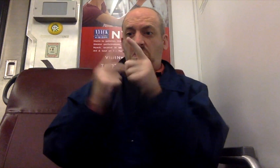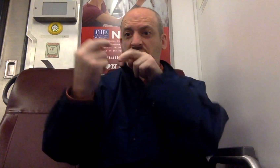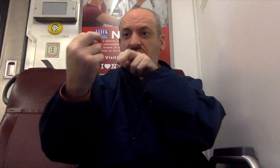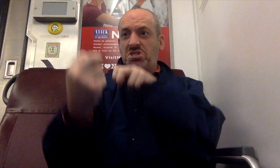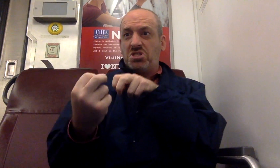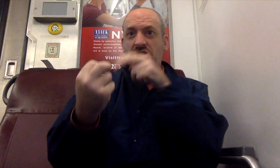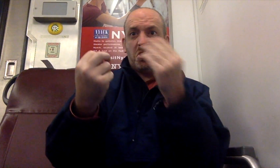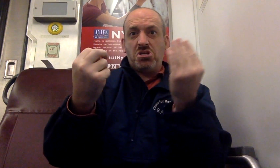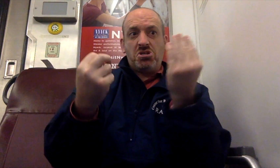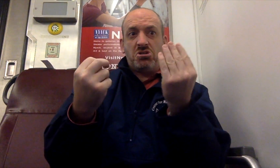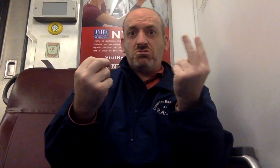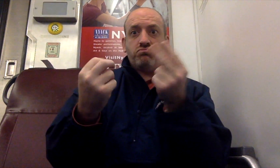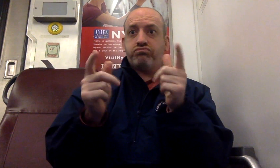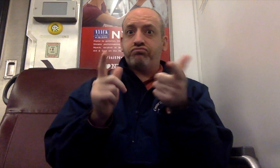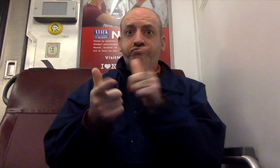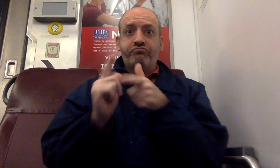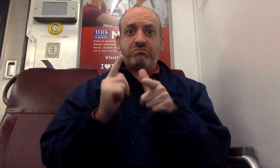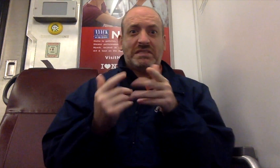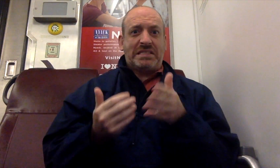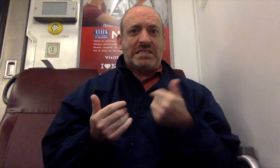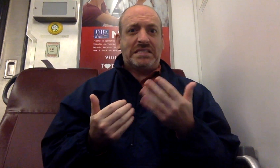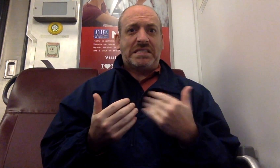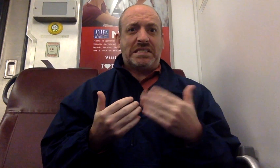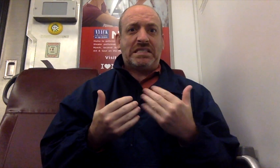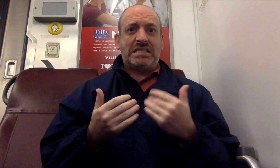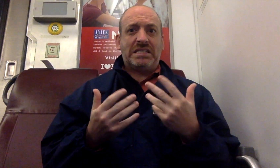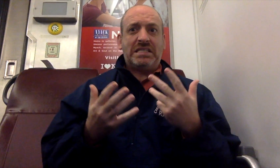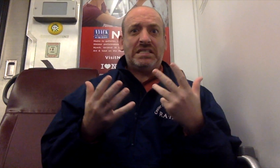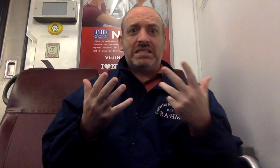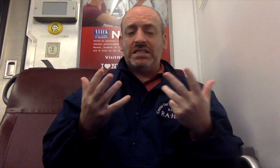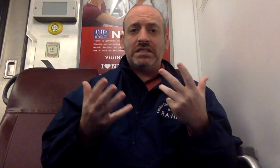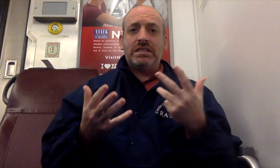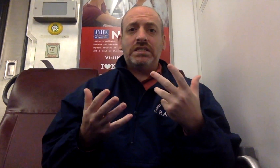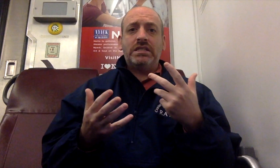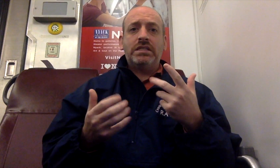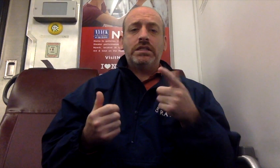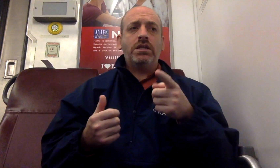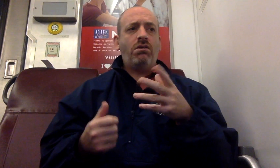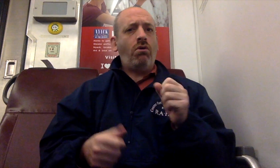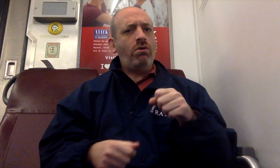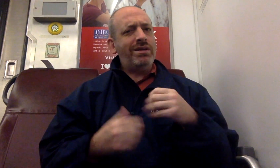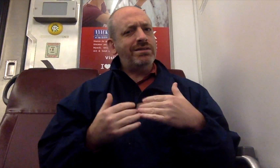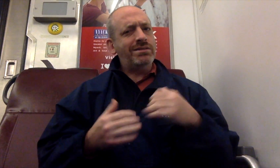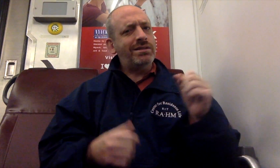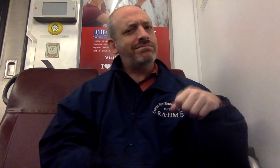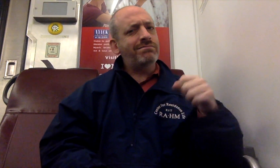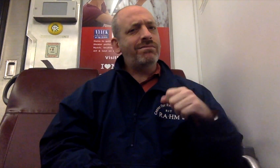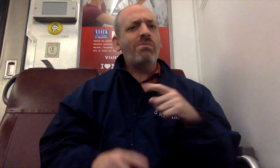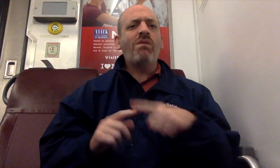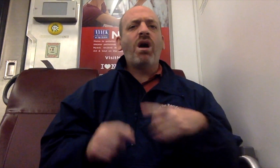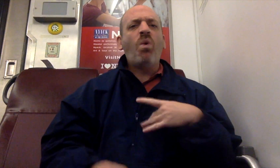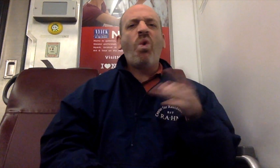it's difficult to find an onsite interpreter, VRI works well. Then you, as a patient retorts for not having onsite interpreter.